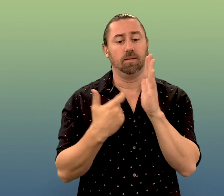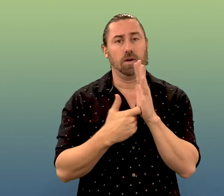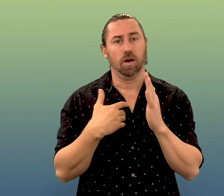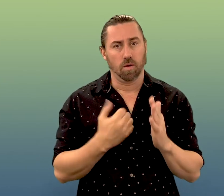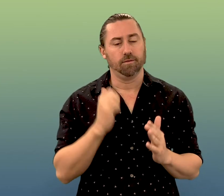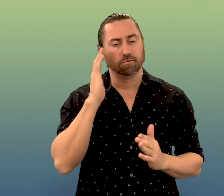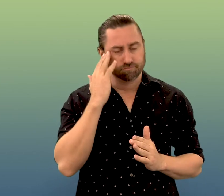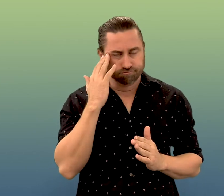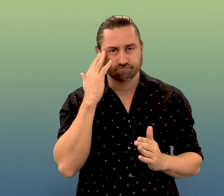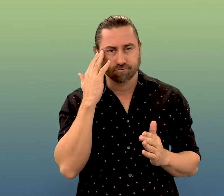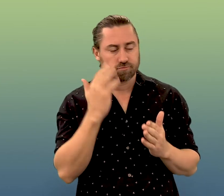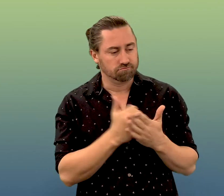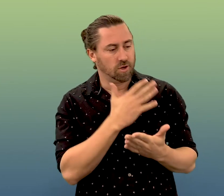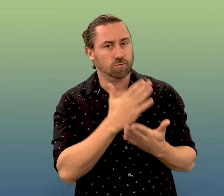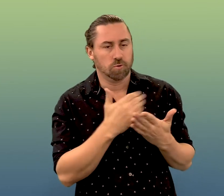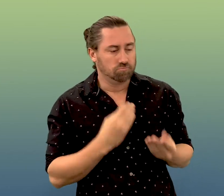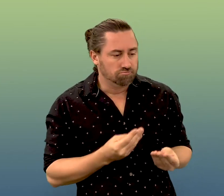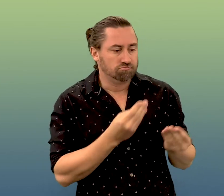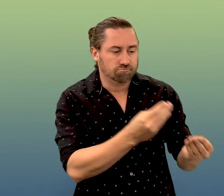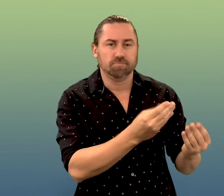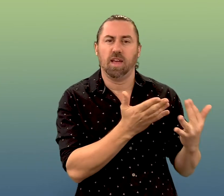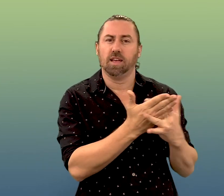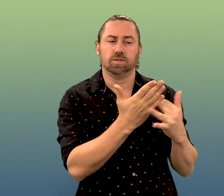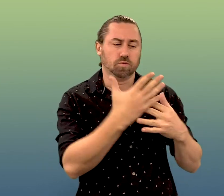TMR is committed to creating and maintaining